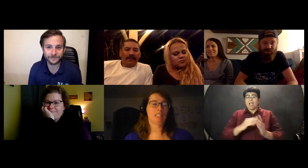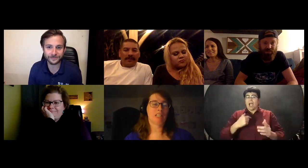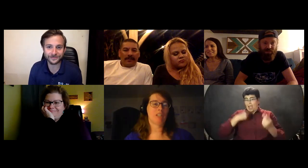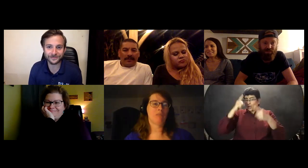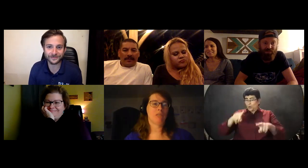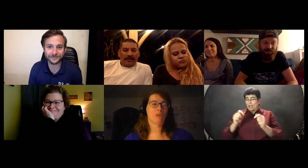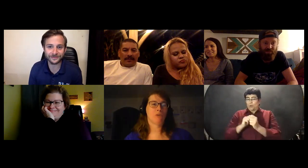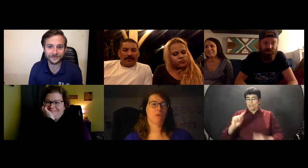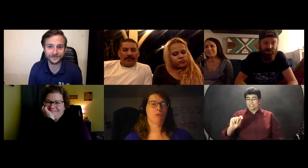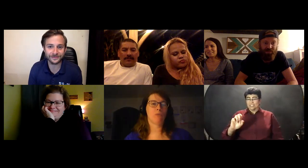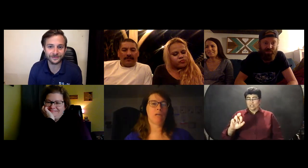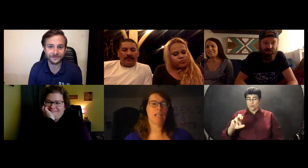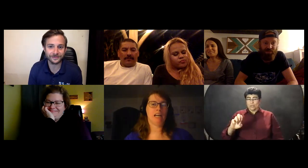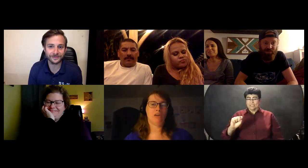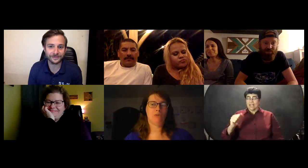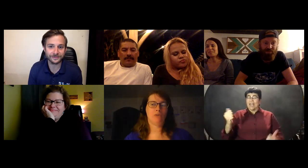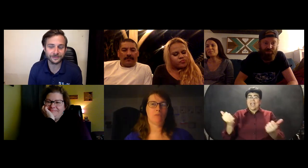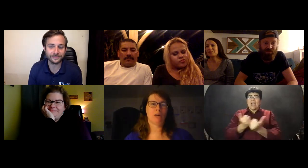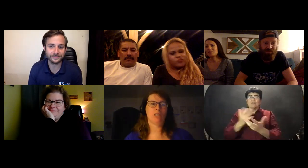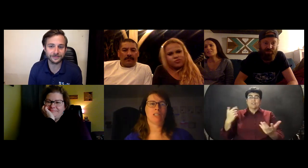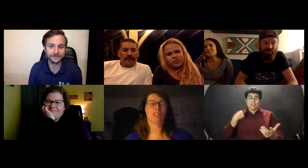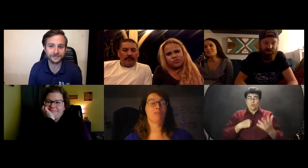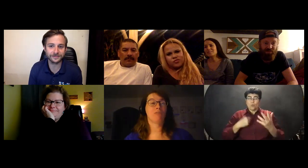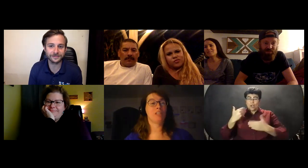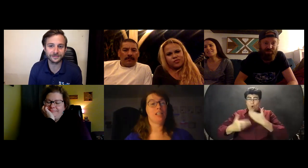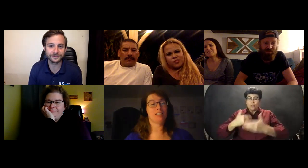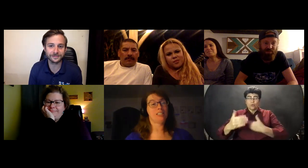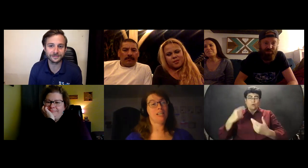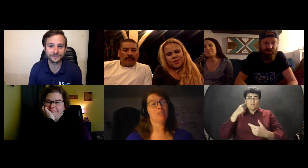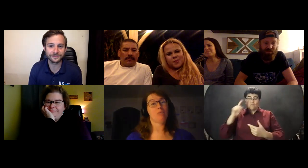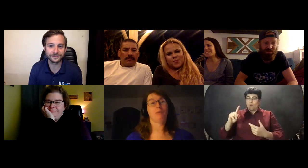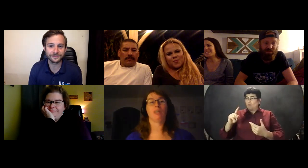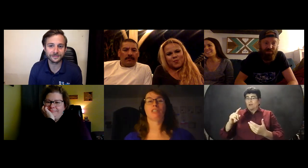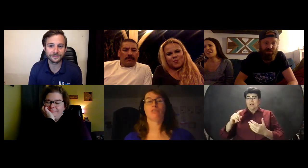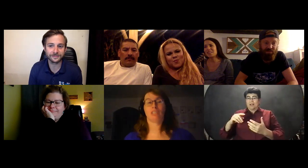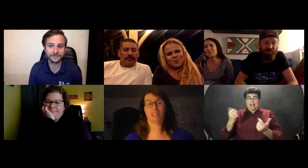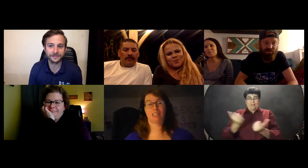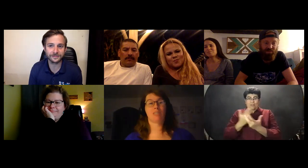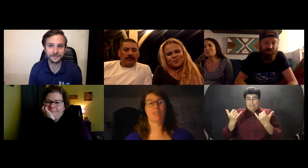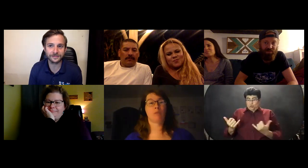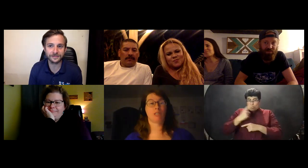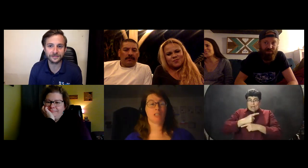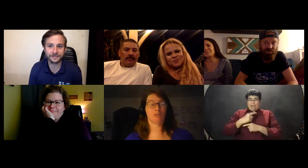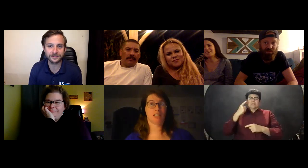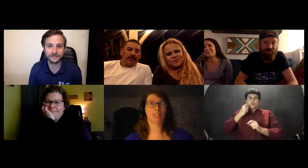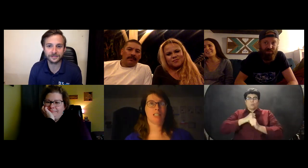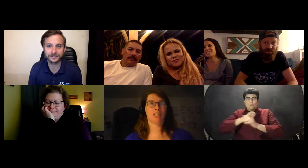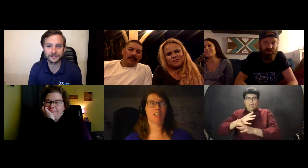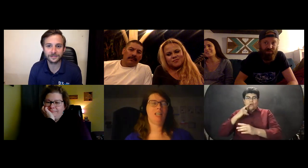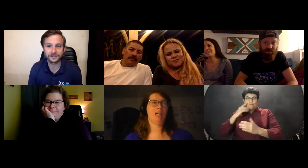everything we go through right now prepares us for the next stage and prepares us for the next stage and